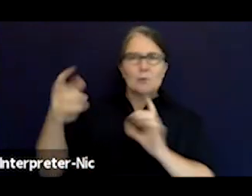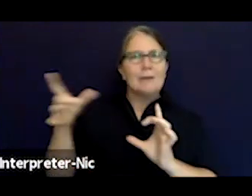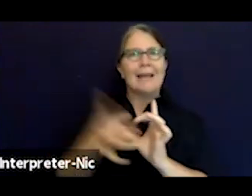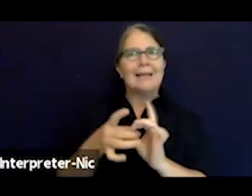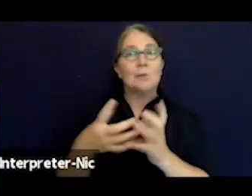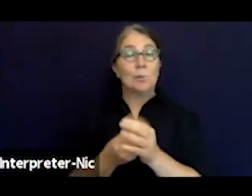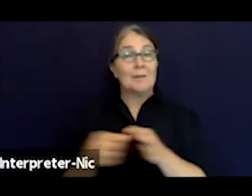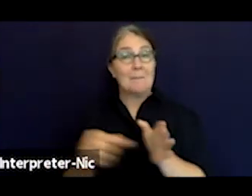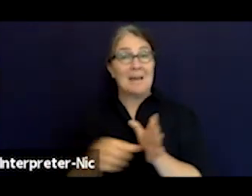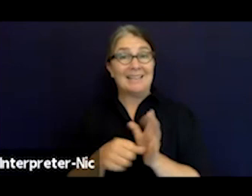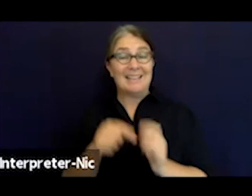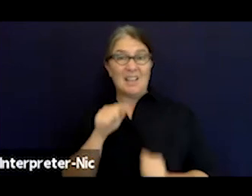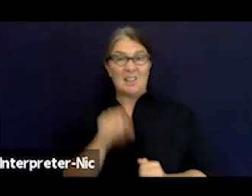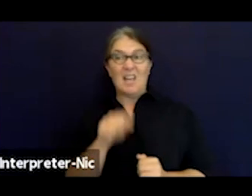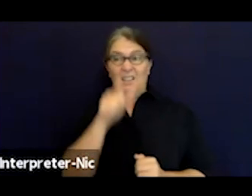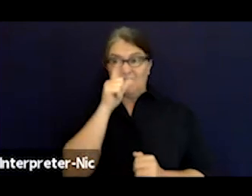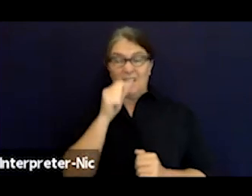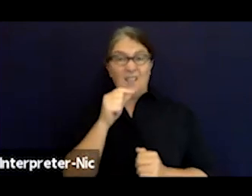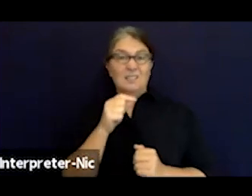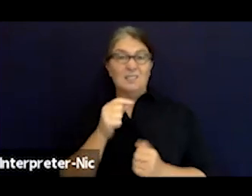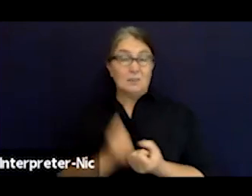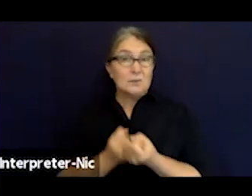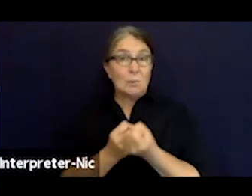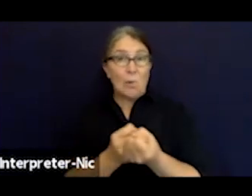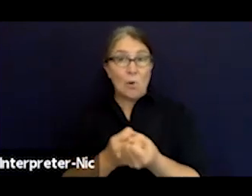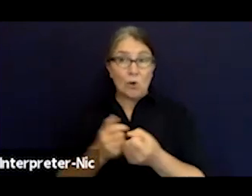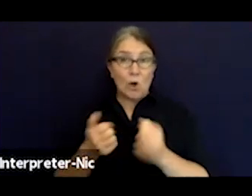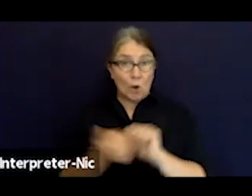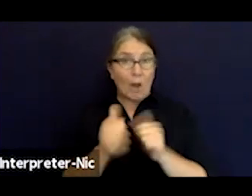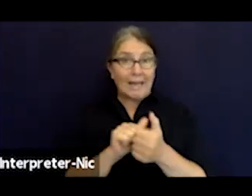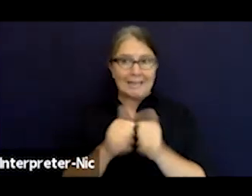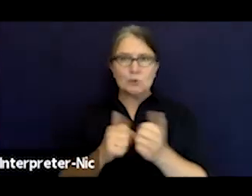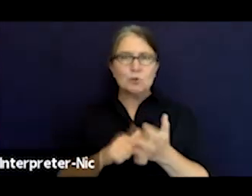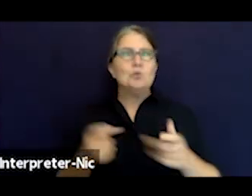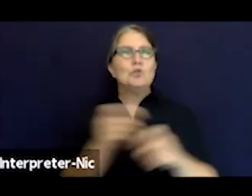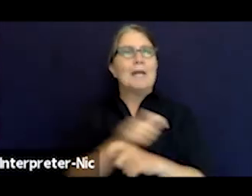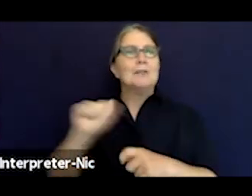convince colleagues to change practice.” This is especially true when you get the Vice-Chancellor's